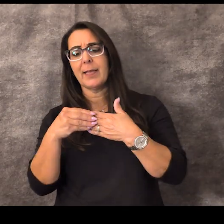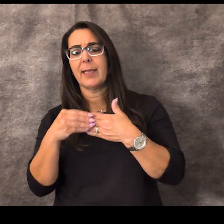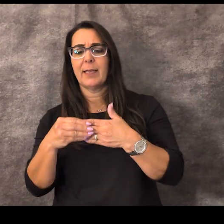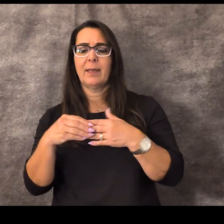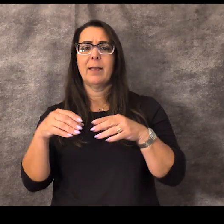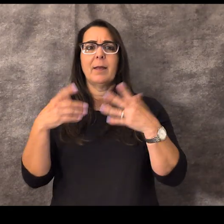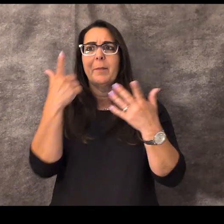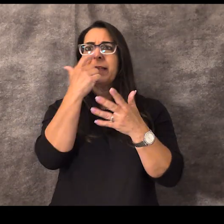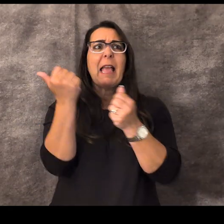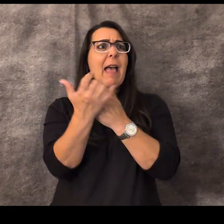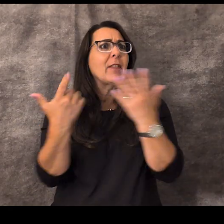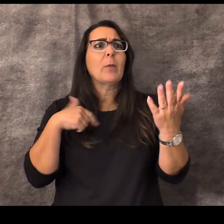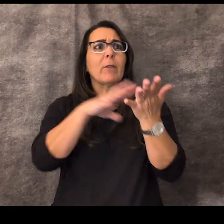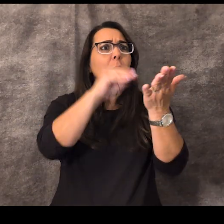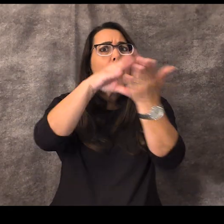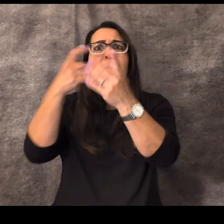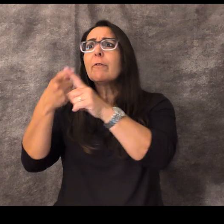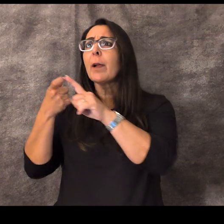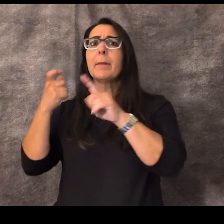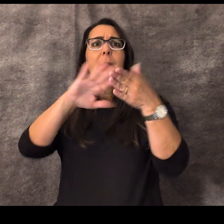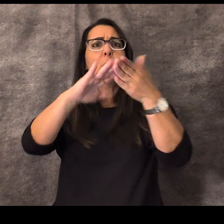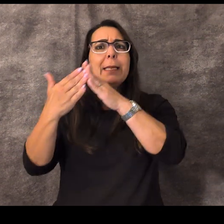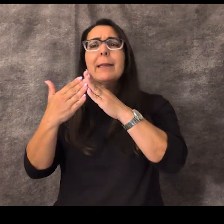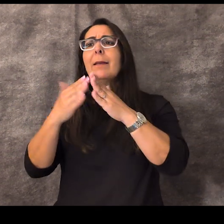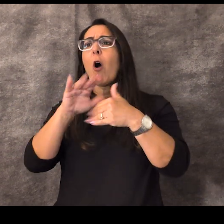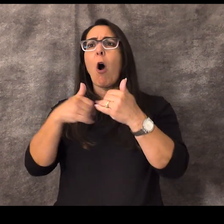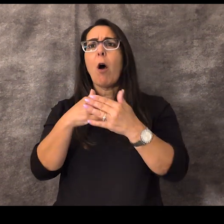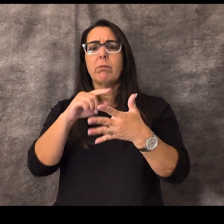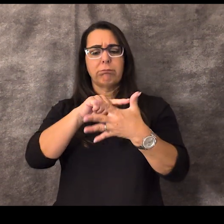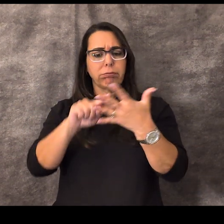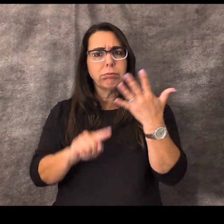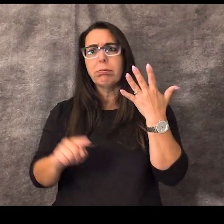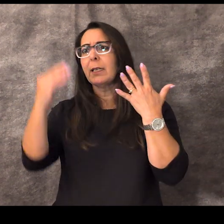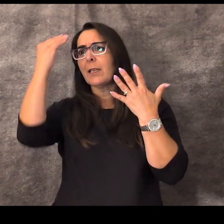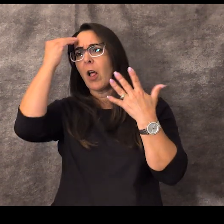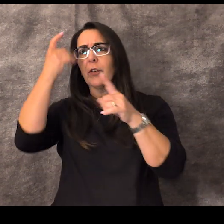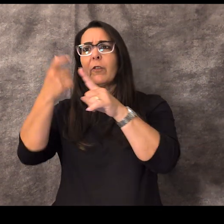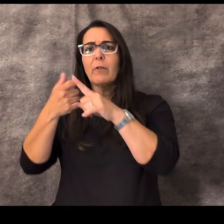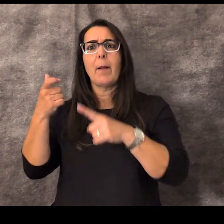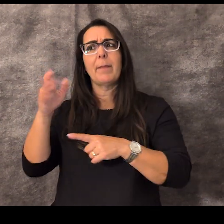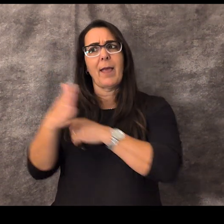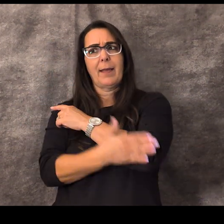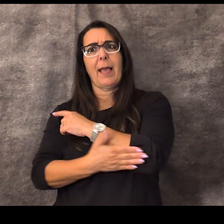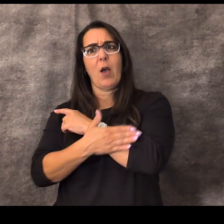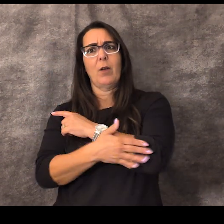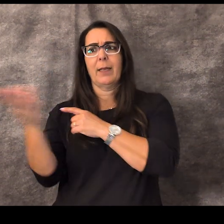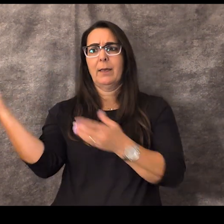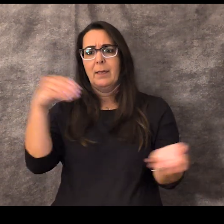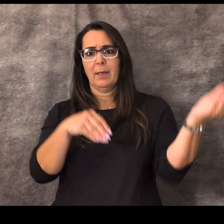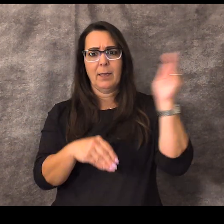we were learning from the community, taking the knowledge that was within Tulare County to craft something that was directly responsive.